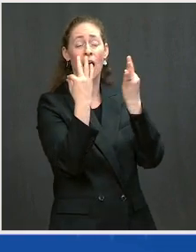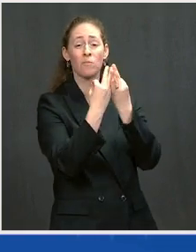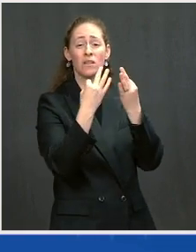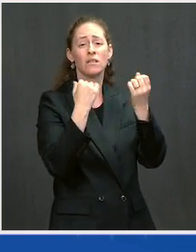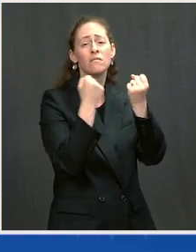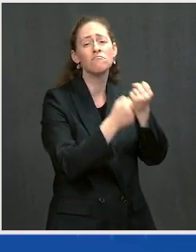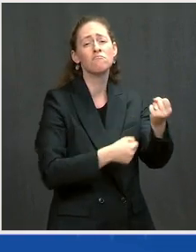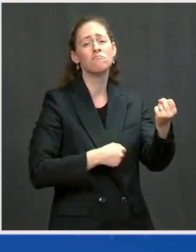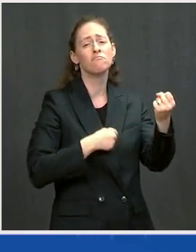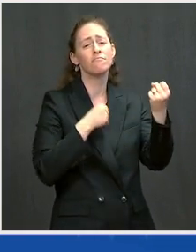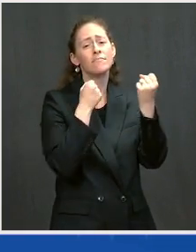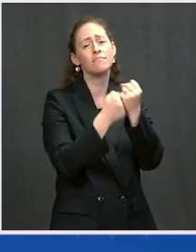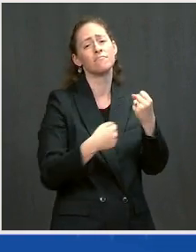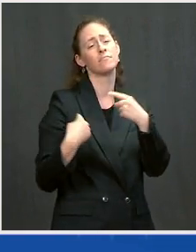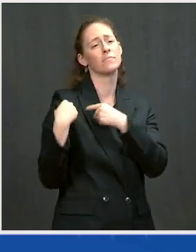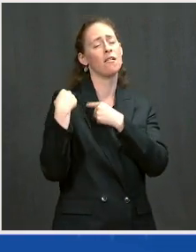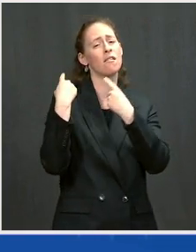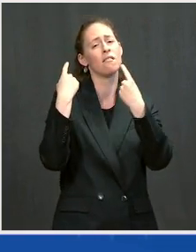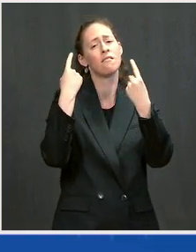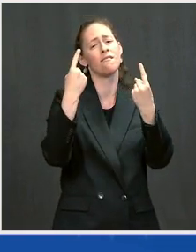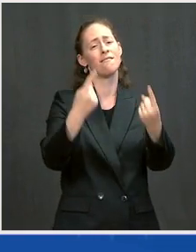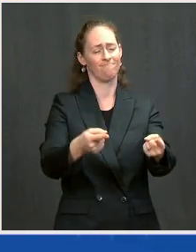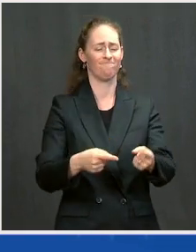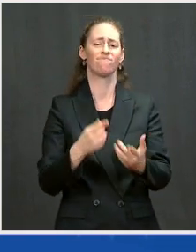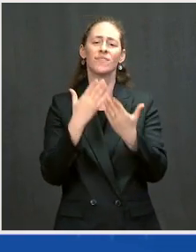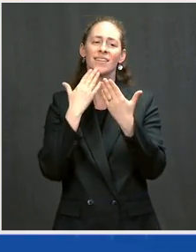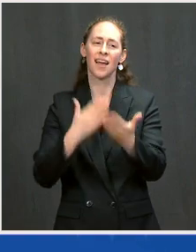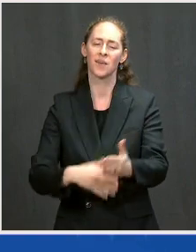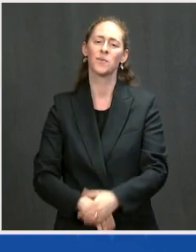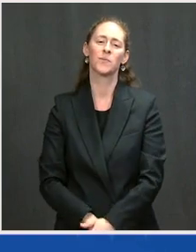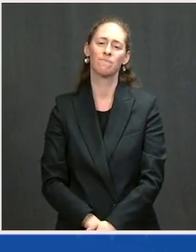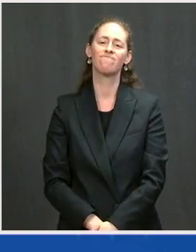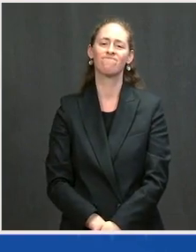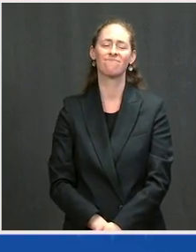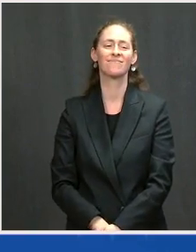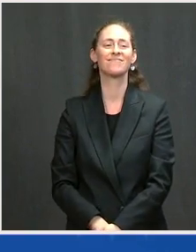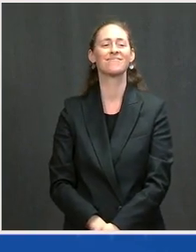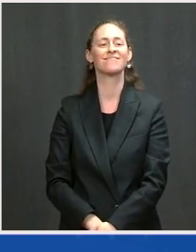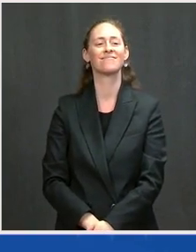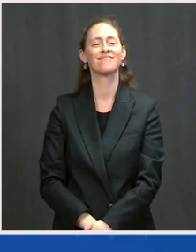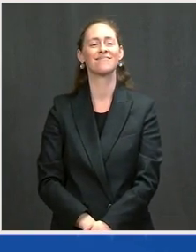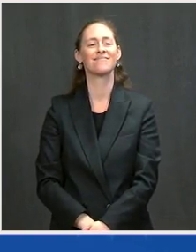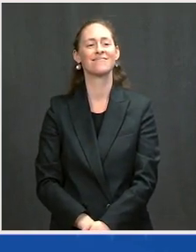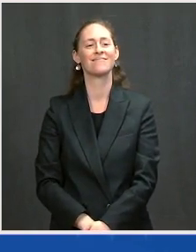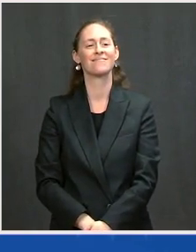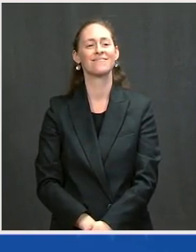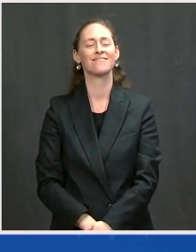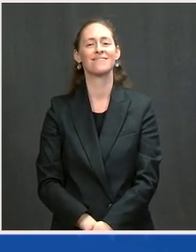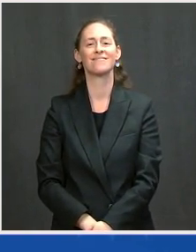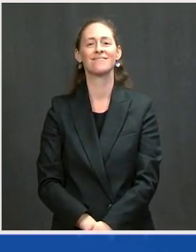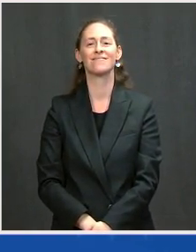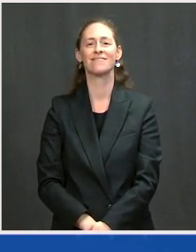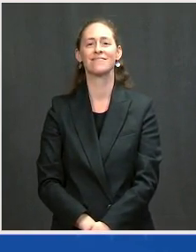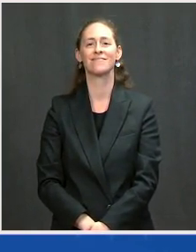And that goes to the entire family. Marty and her husband, Anthony. Thomas and partner Chip,